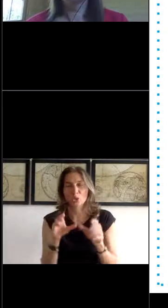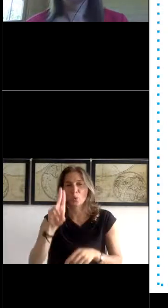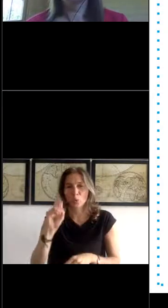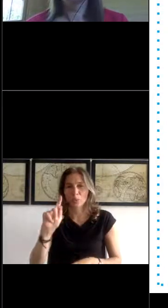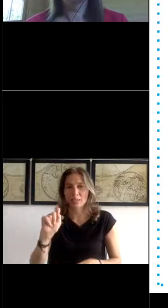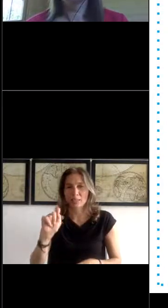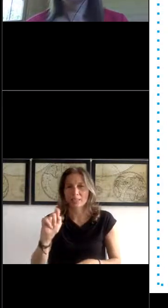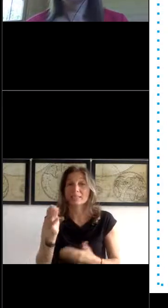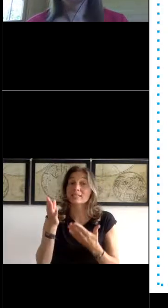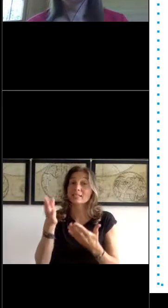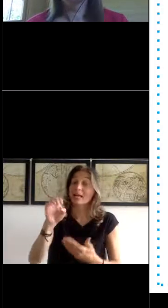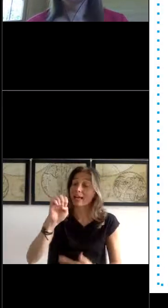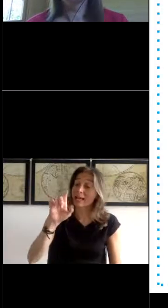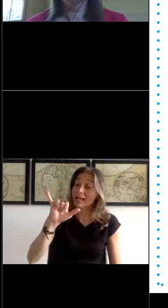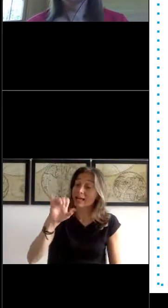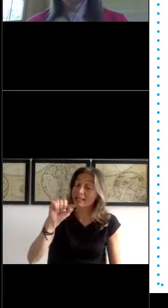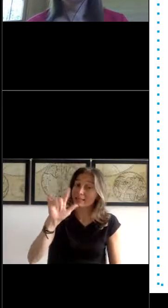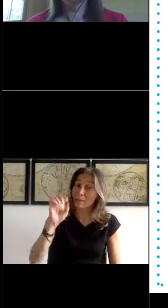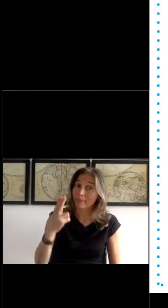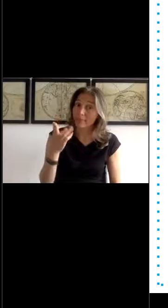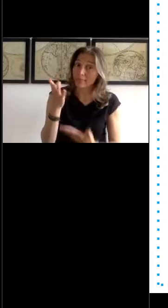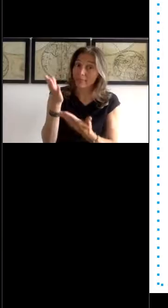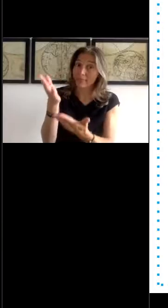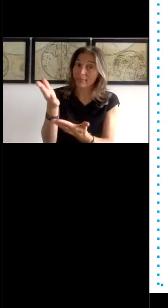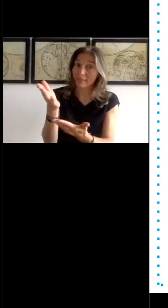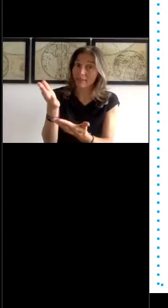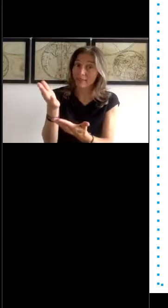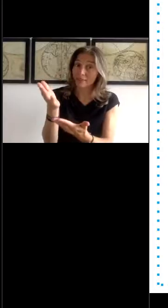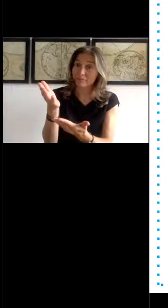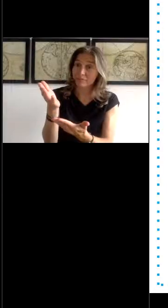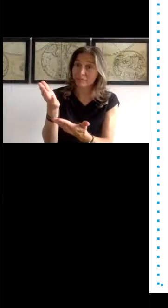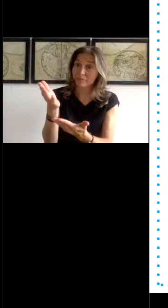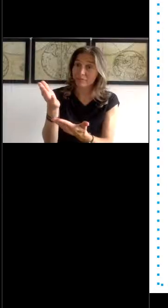where you are going to be studying, sometimes it is the university staff